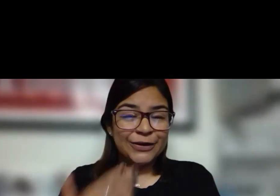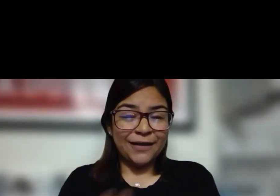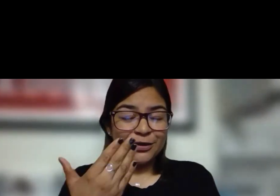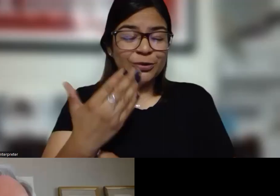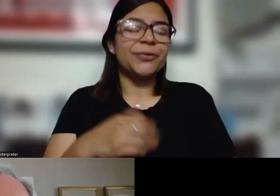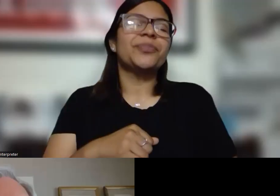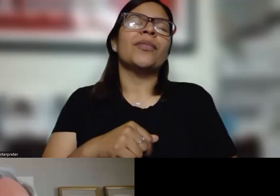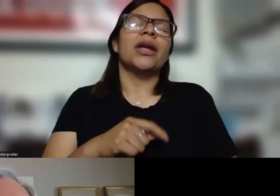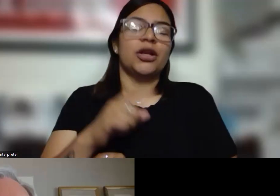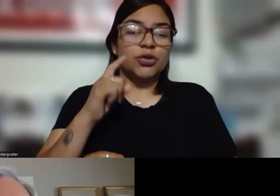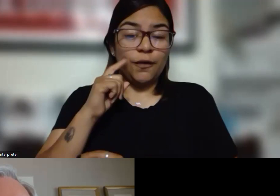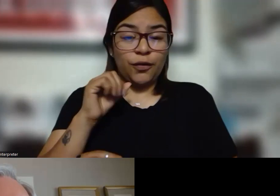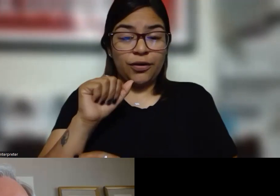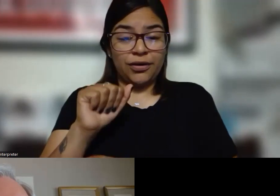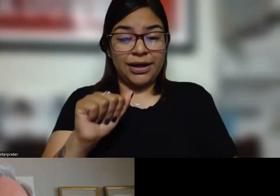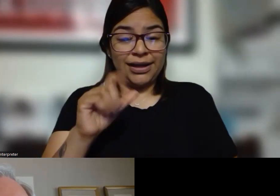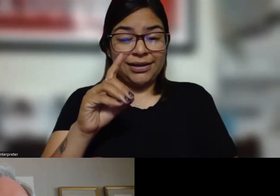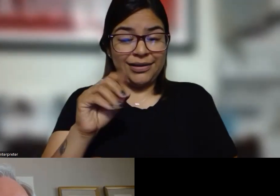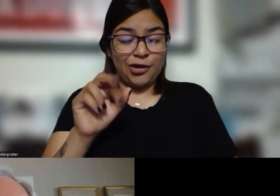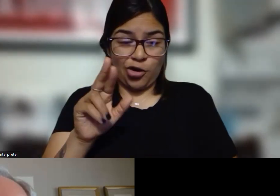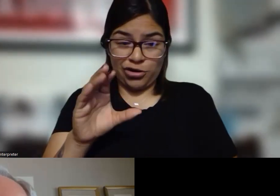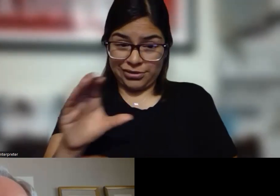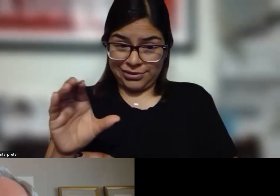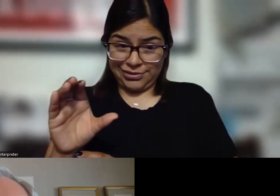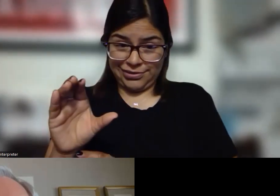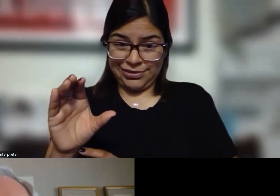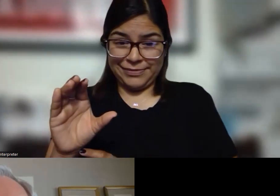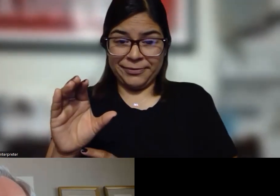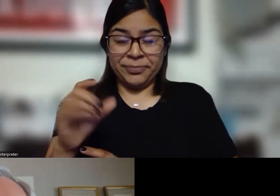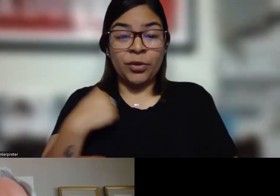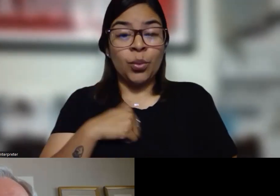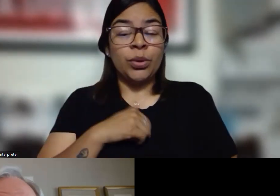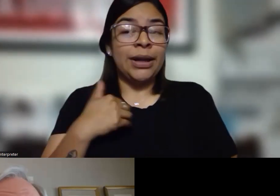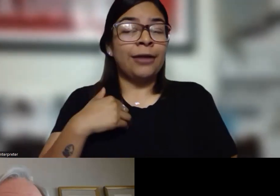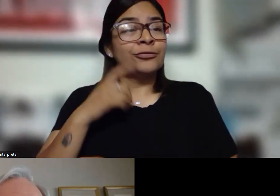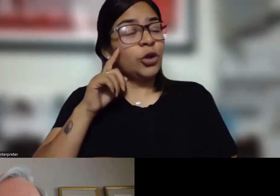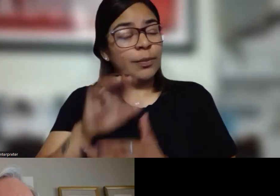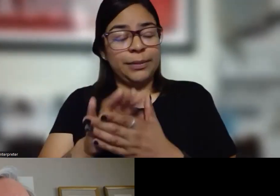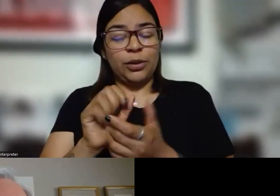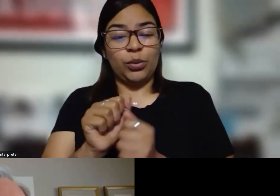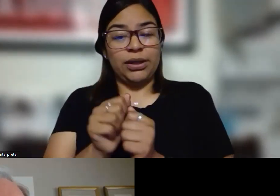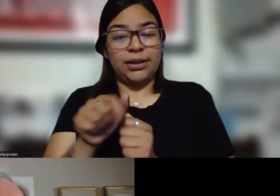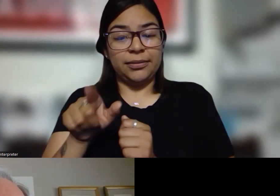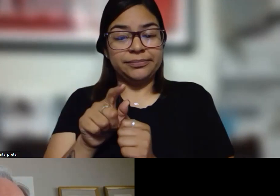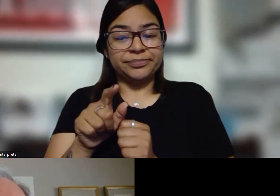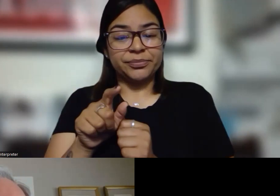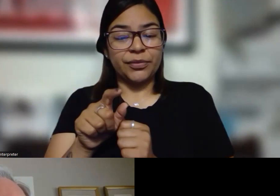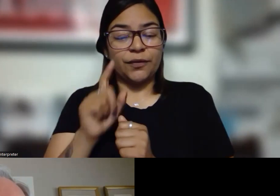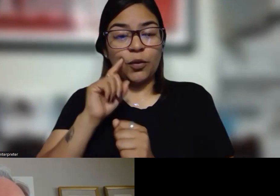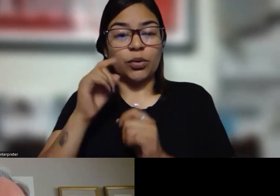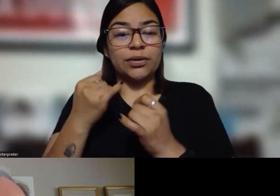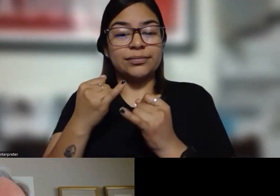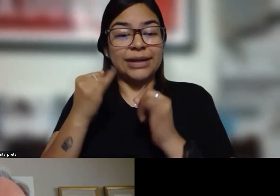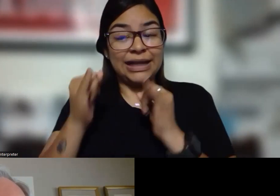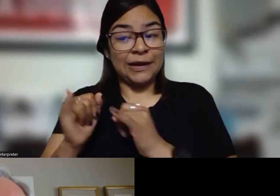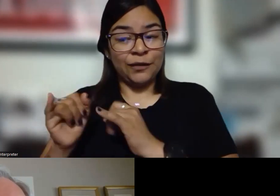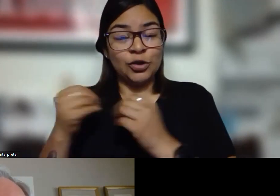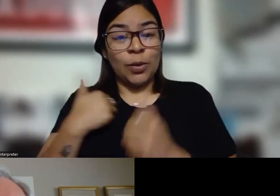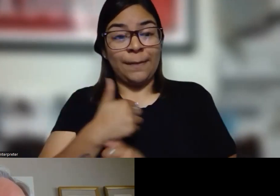adrcs um our our we have a commitment as c4a and also the individual members uh for building the